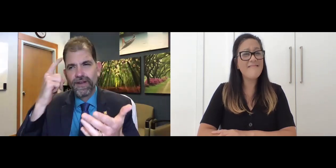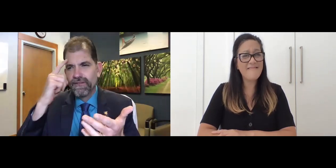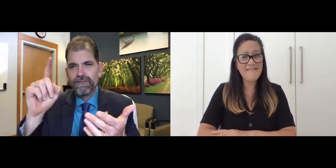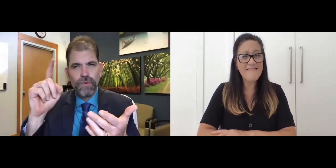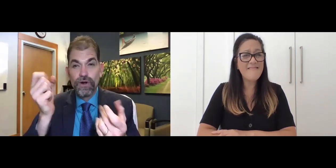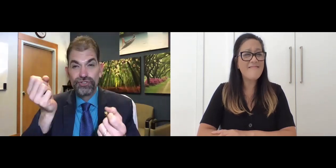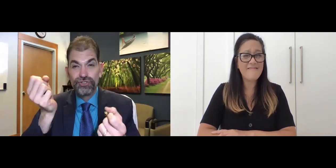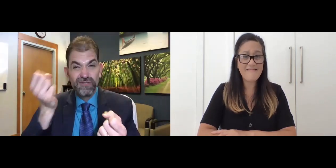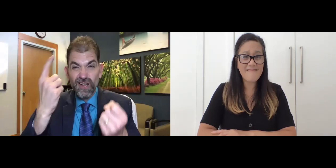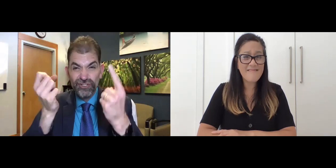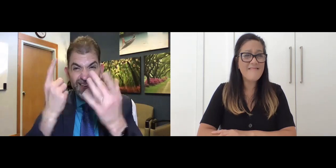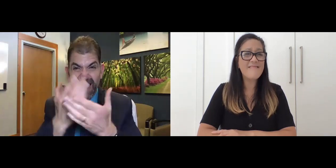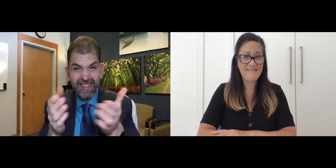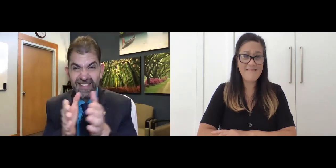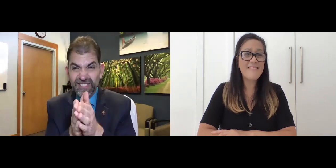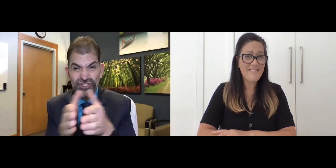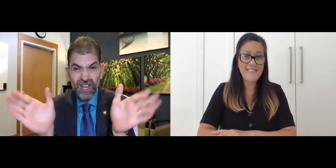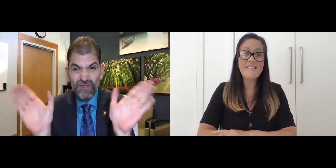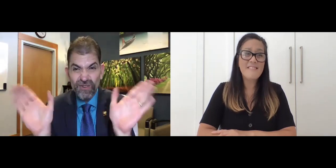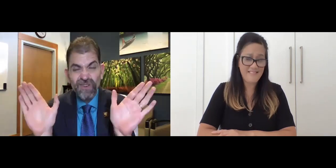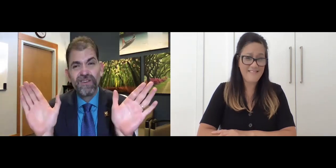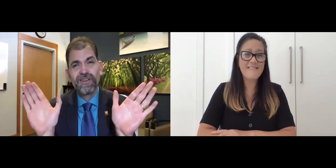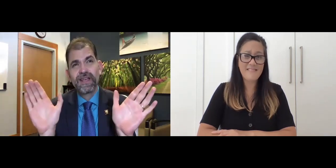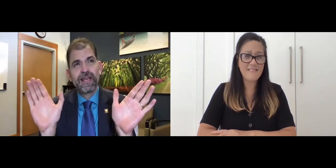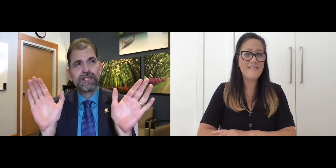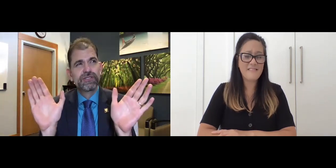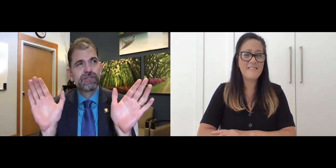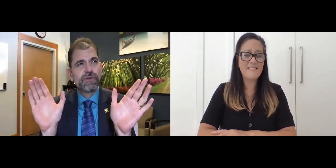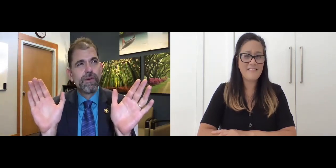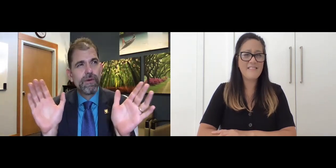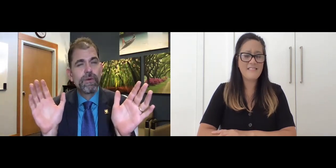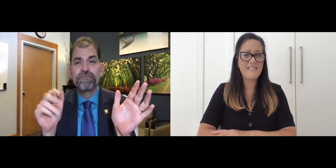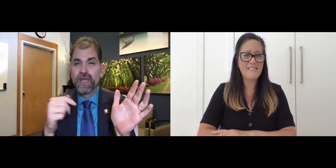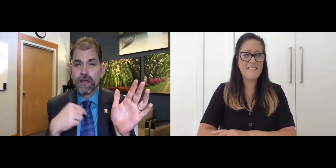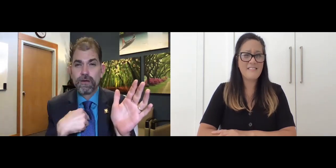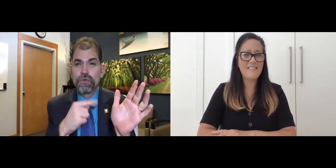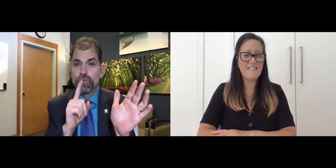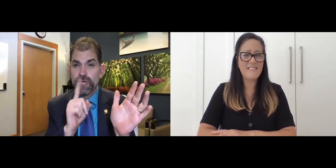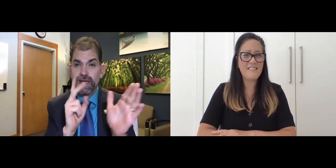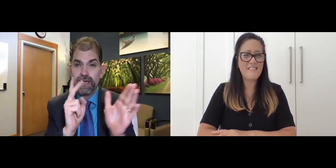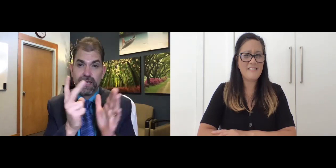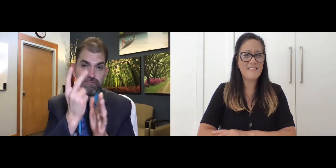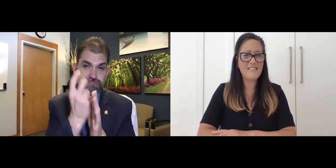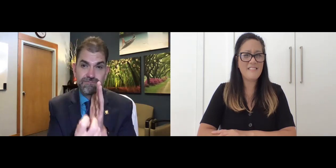is accessible. You can understand things in general